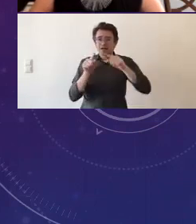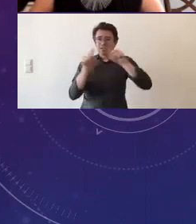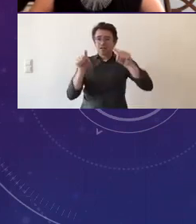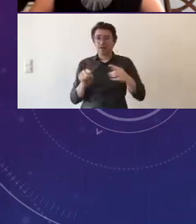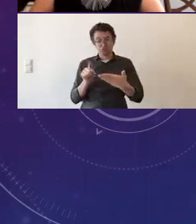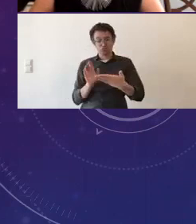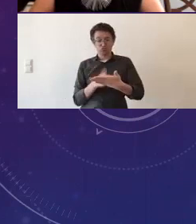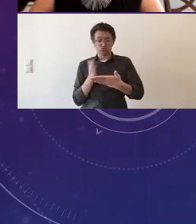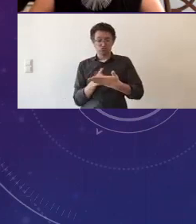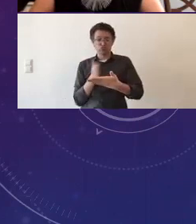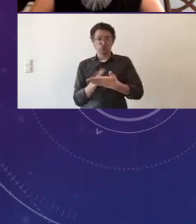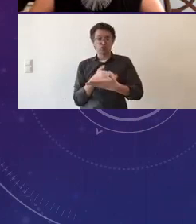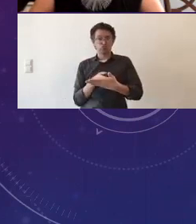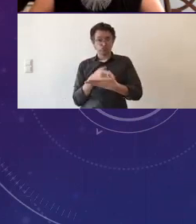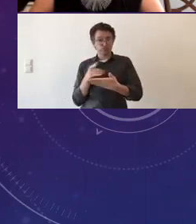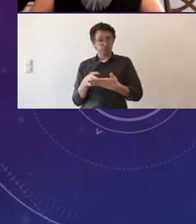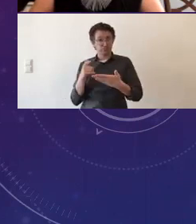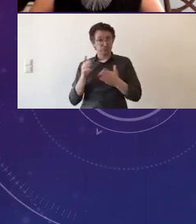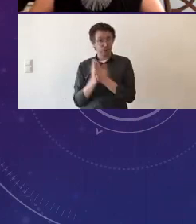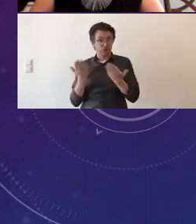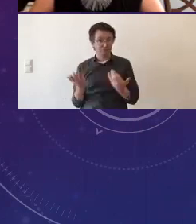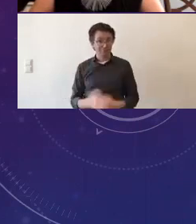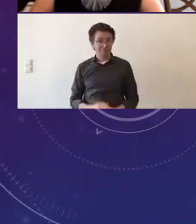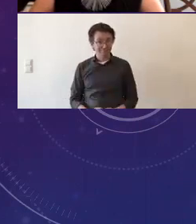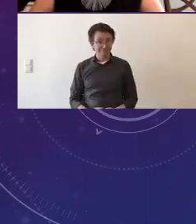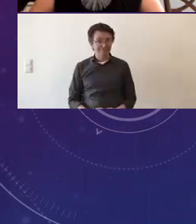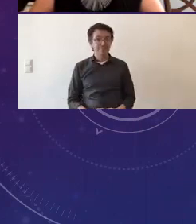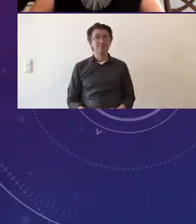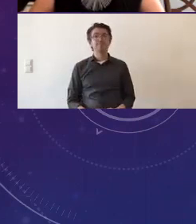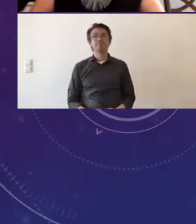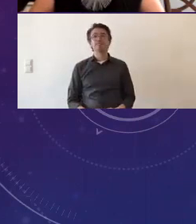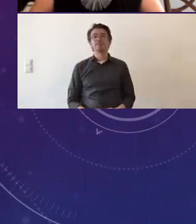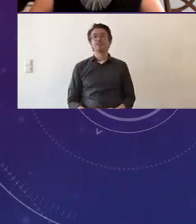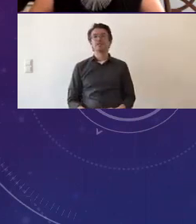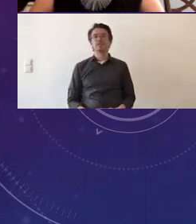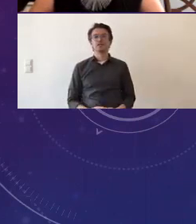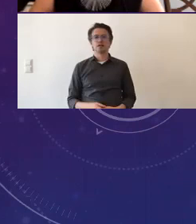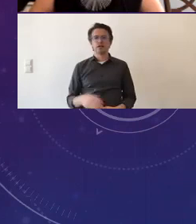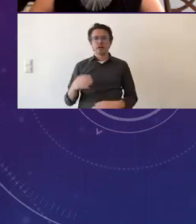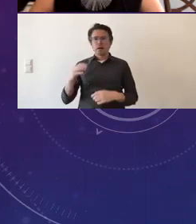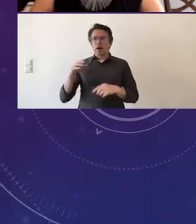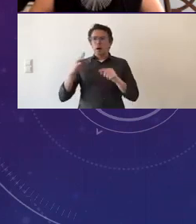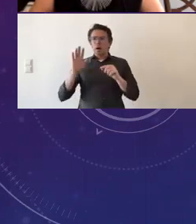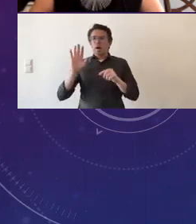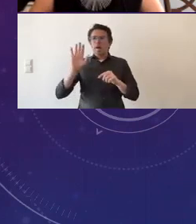my eyes be my eyes is another free app and this is something that when you